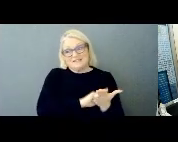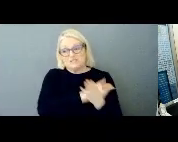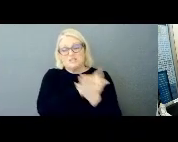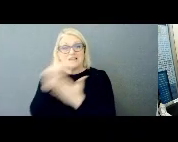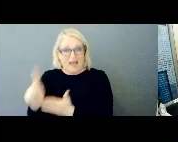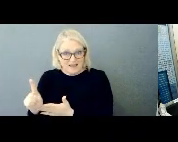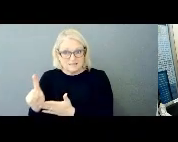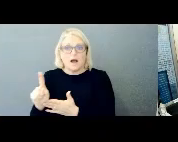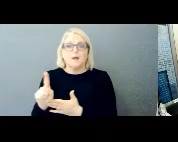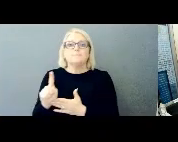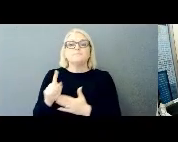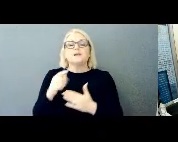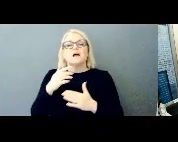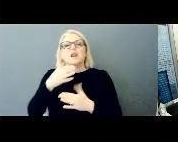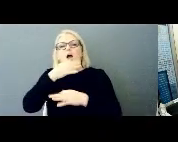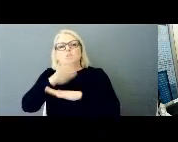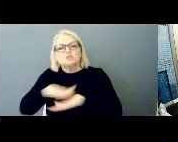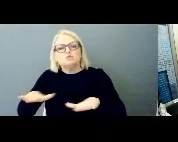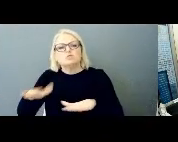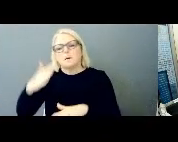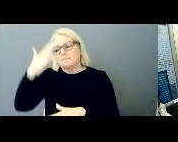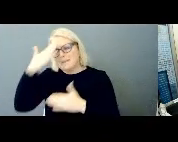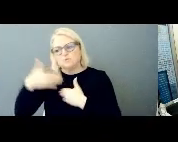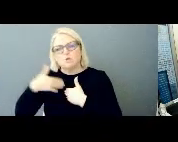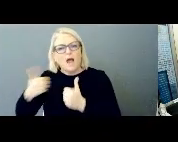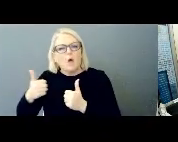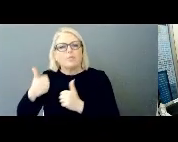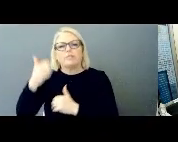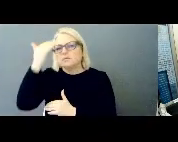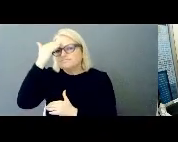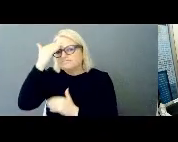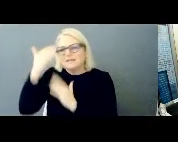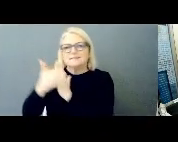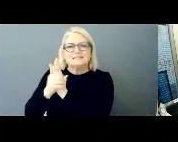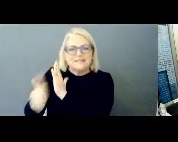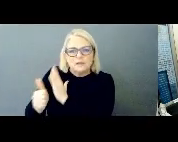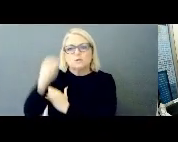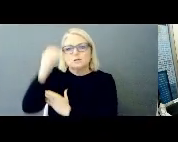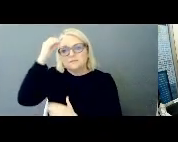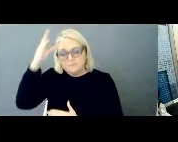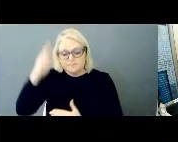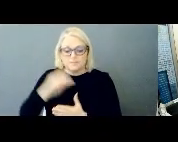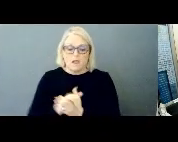particularly around mental health and executive functioning. You're already doing MESH in New South Wales,